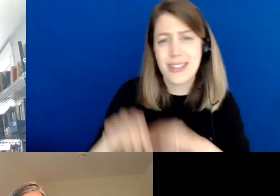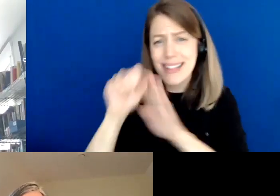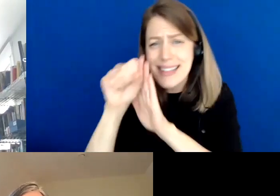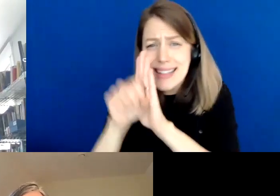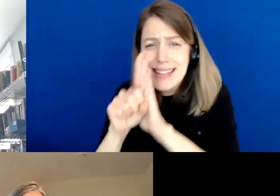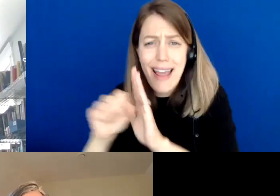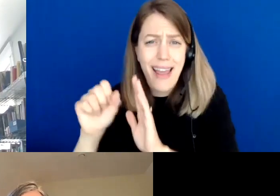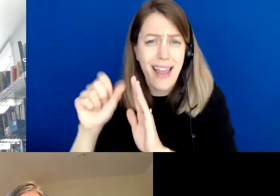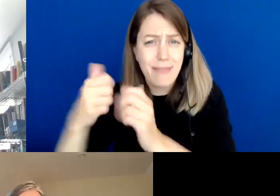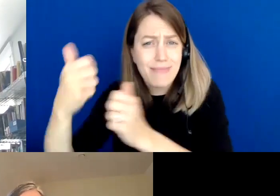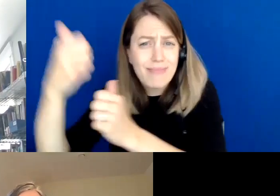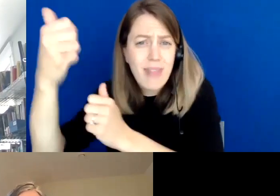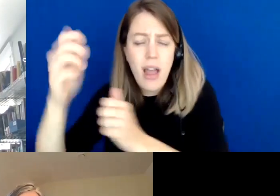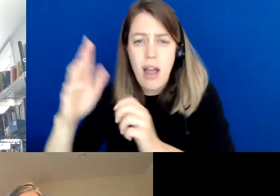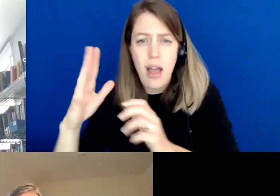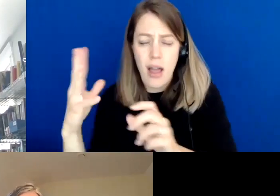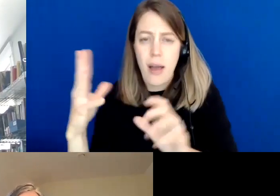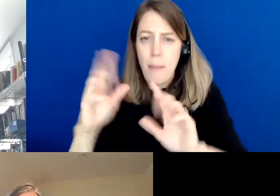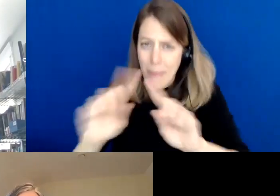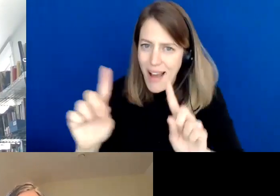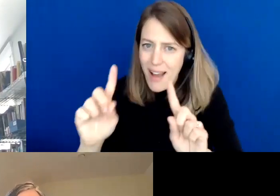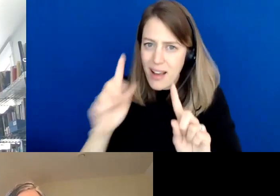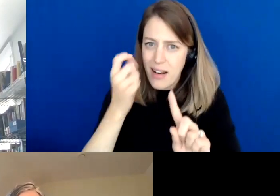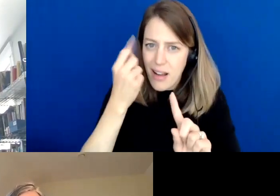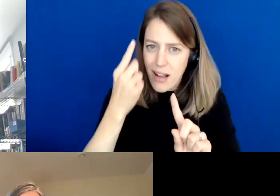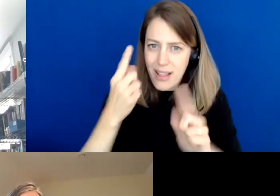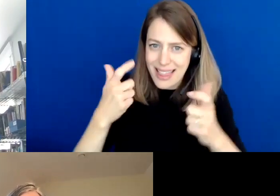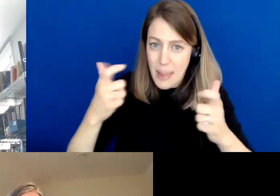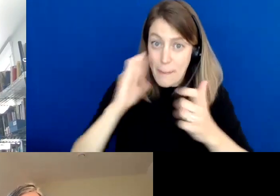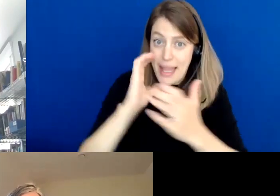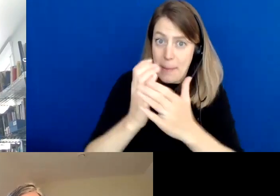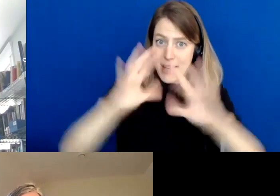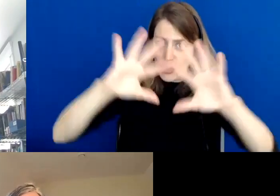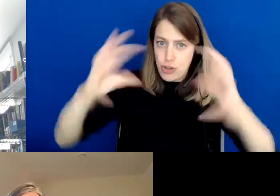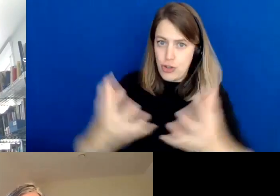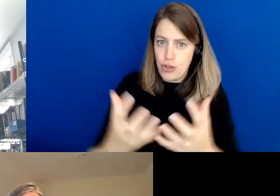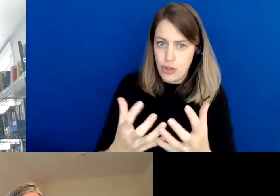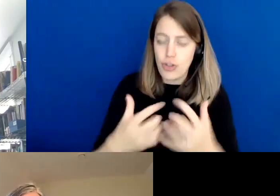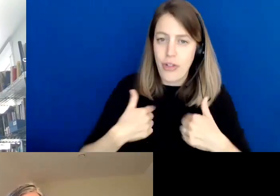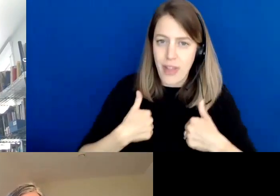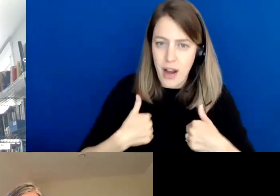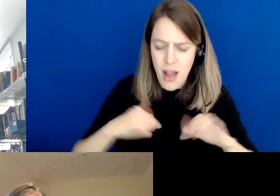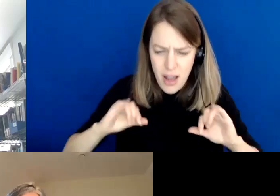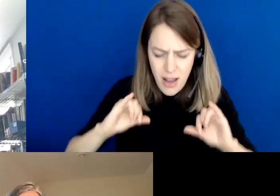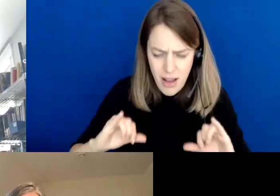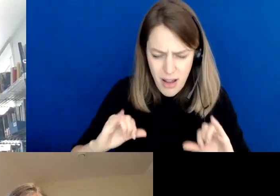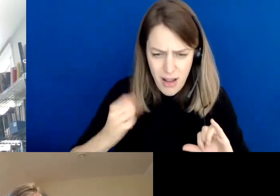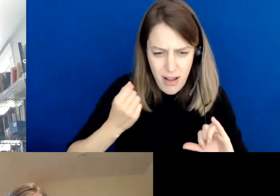But the big picture that I walked away with is that somehow,